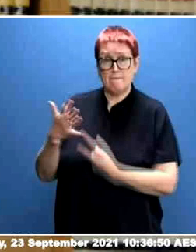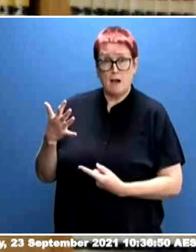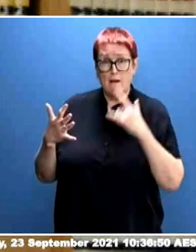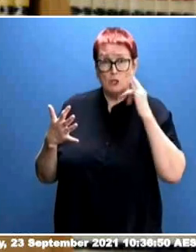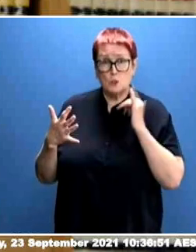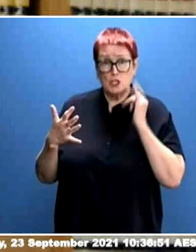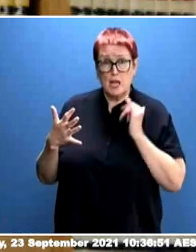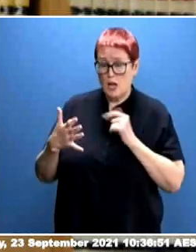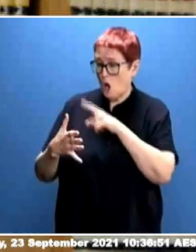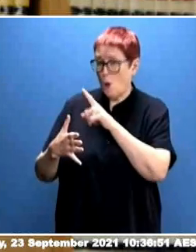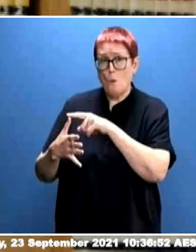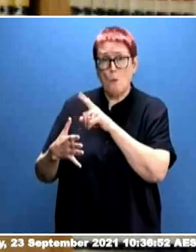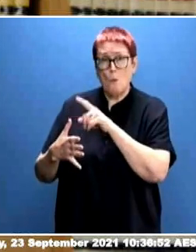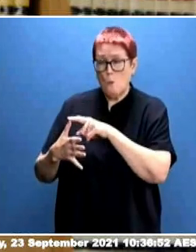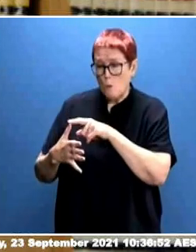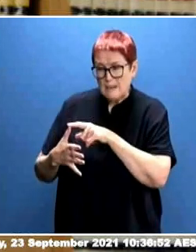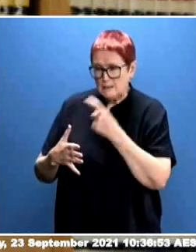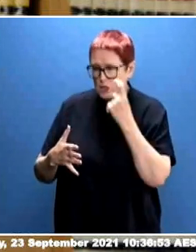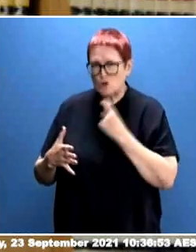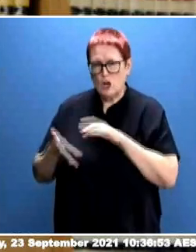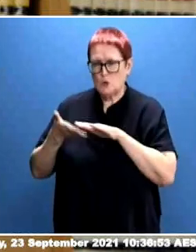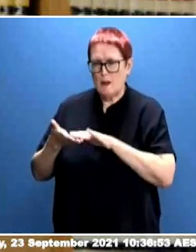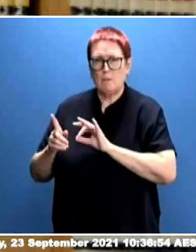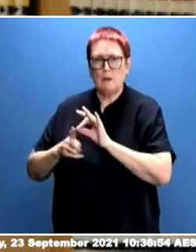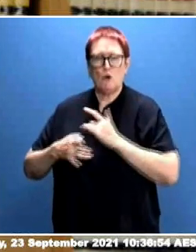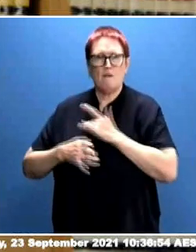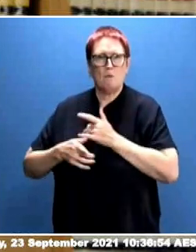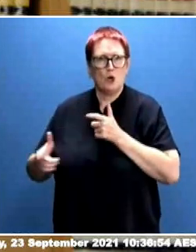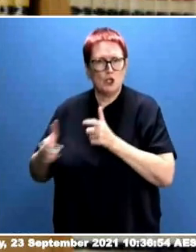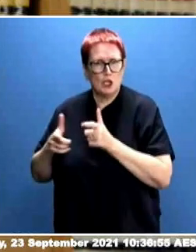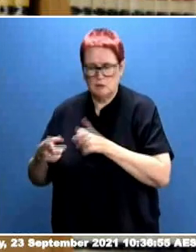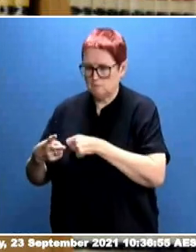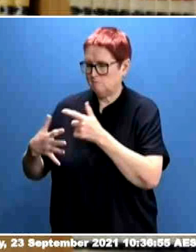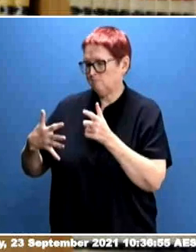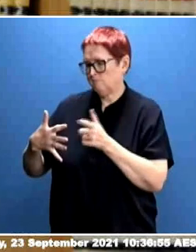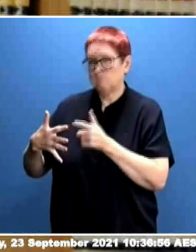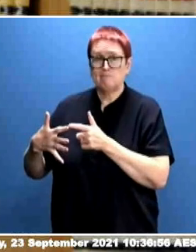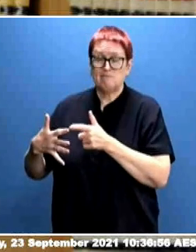One will be speaking to a child's emotional regulation skills, one might be speaking to their understanding of safety,